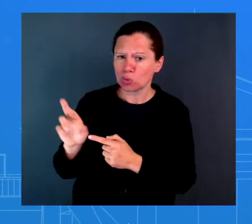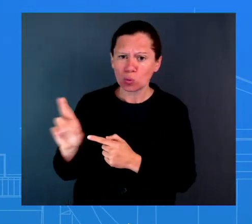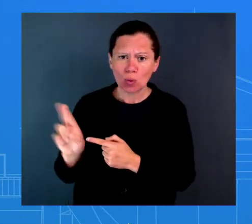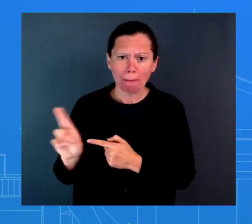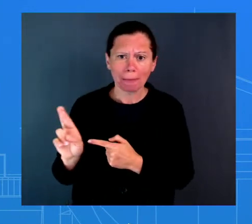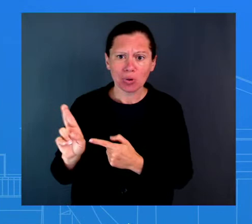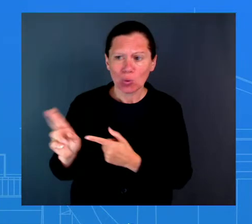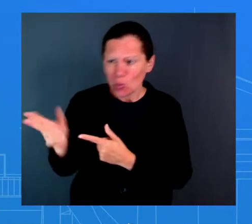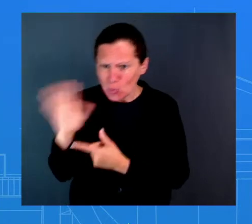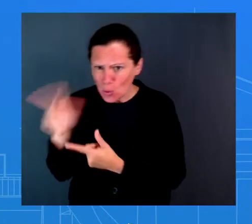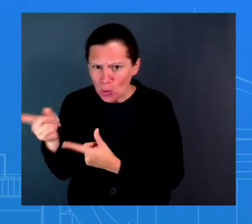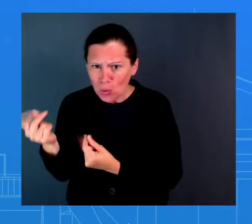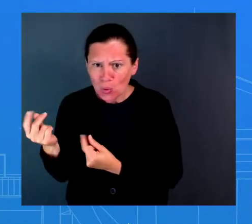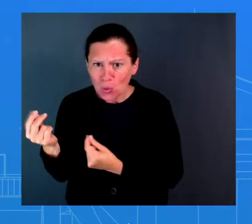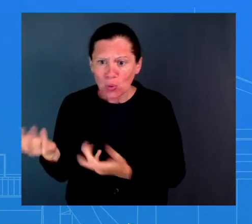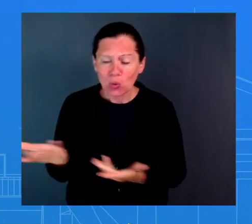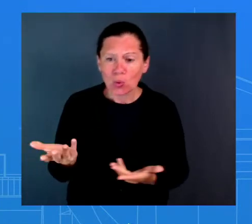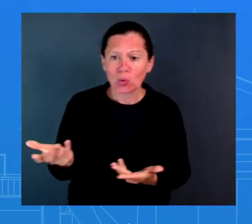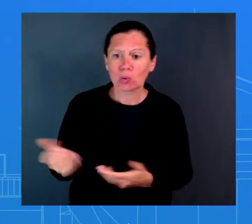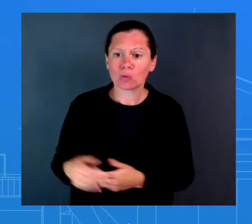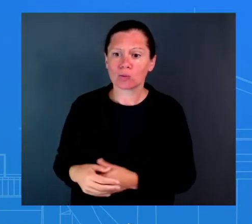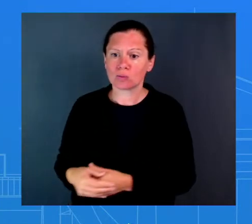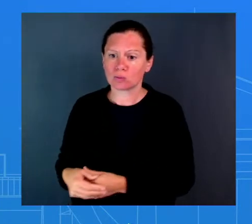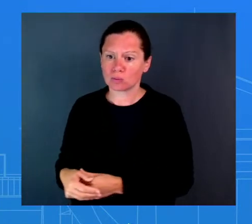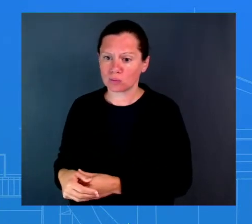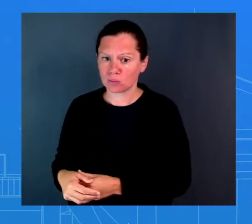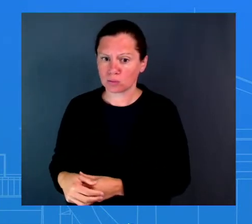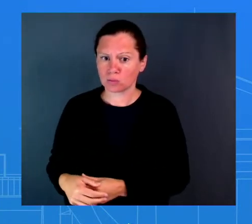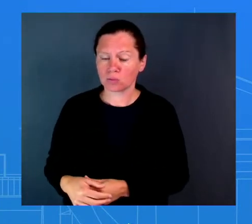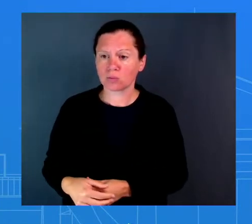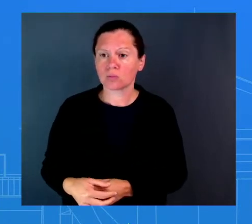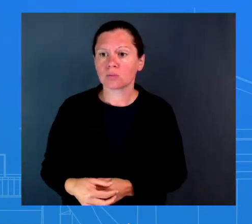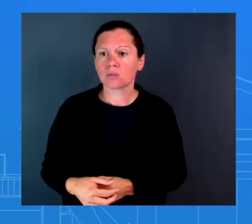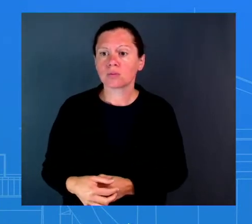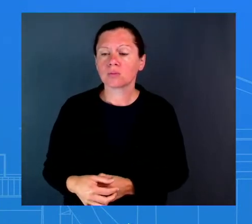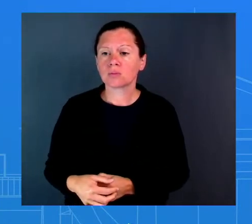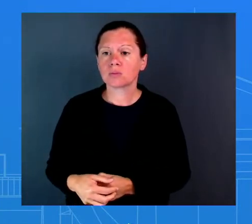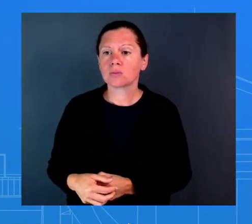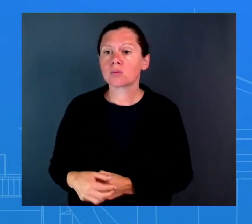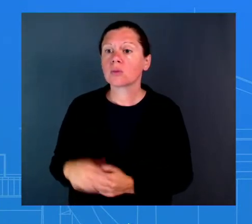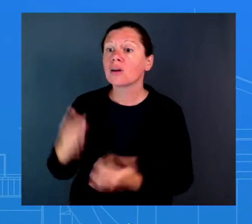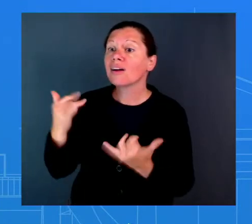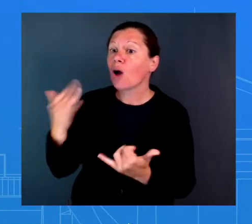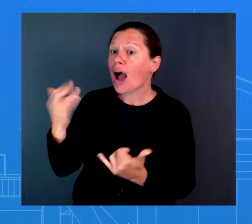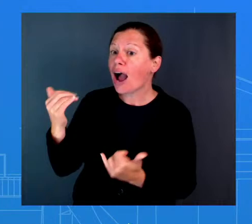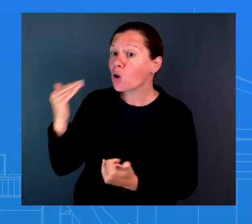would hurt Americans, American families. And we've been very clear: Here are a couple of things that we think that might hurt